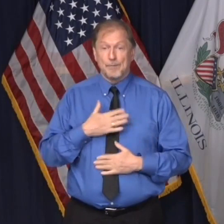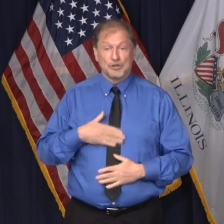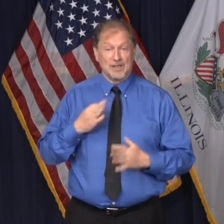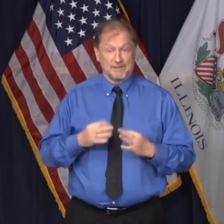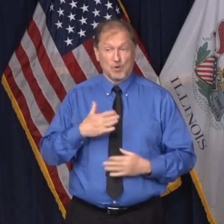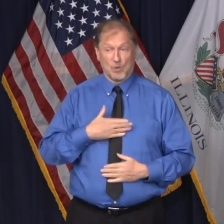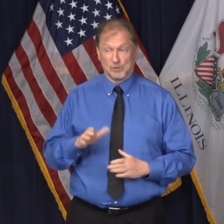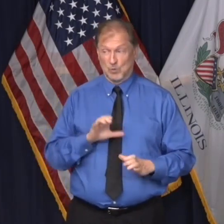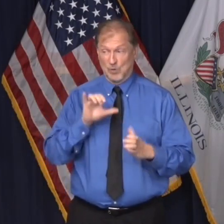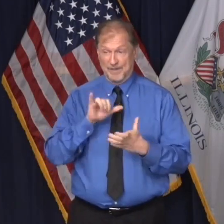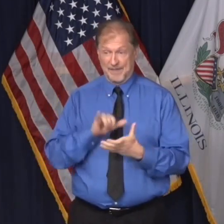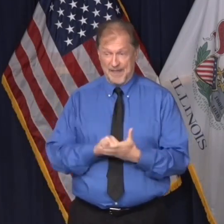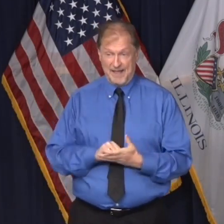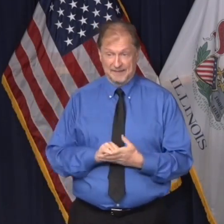NOTE ONLINE. A FEW KIND WORDS GOES AN AWFULLY